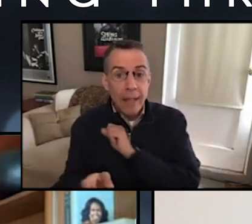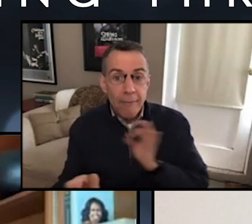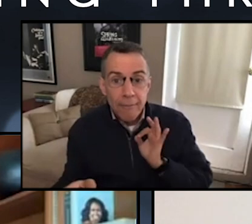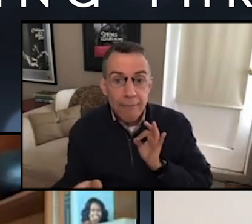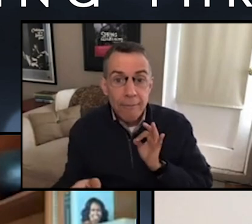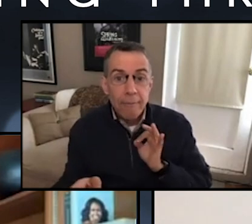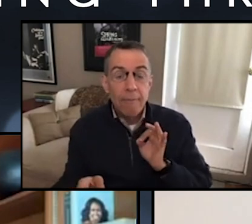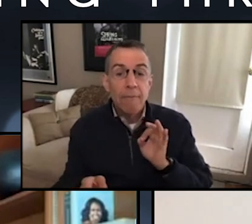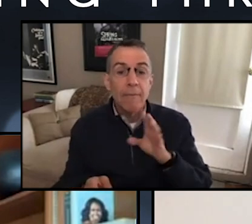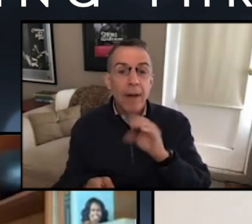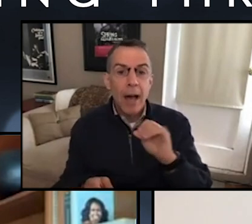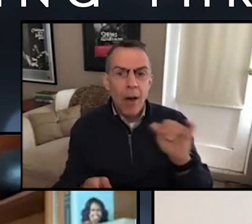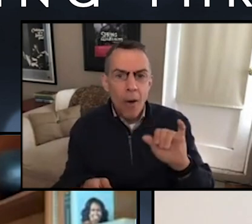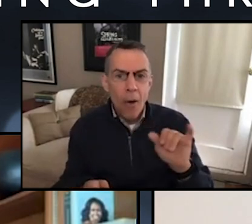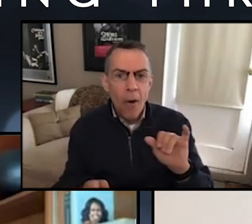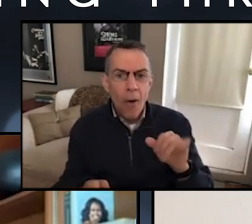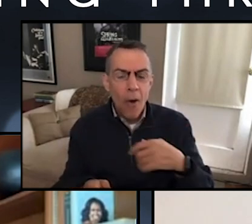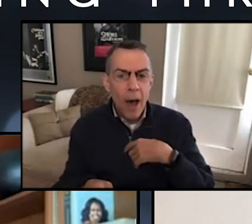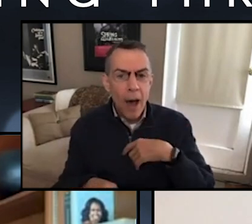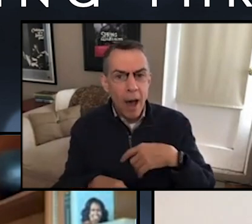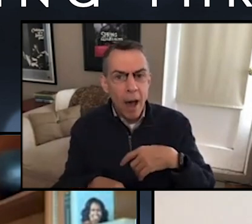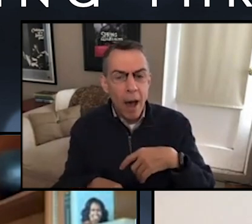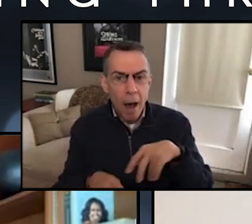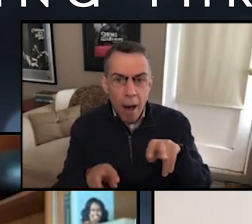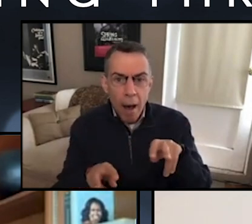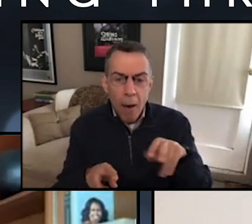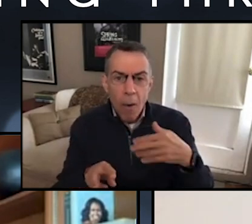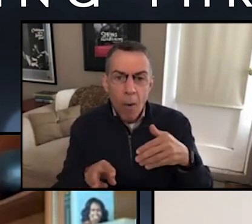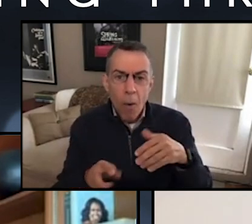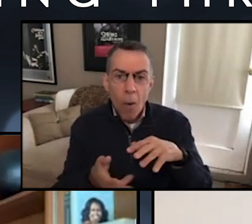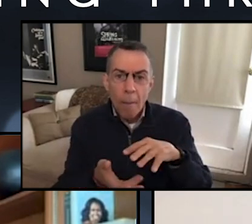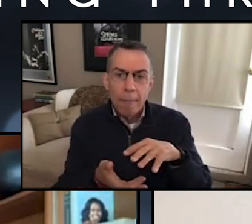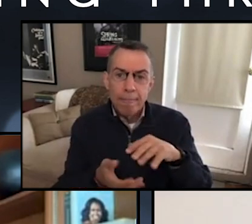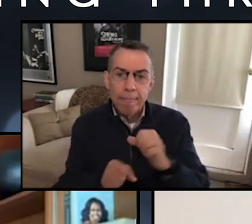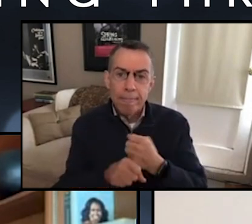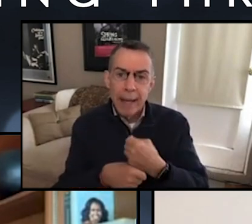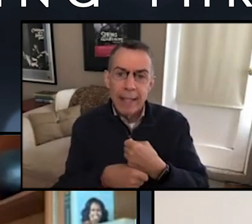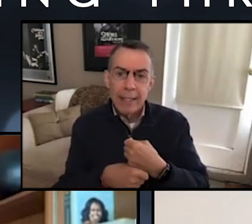really had this time to really form meaningful relationships with the